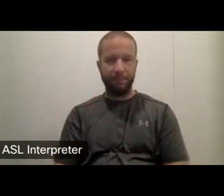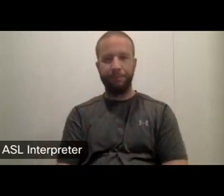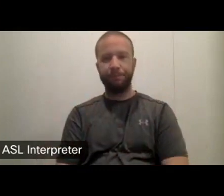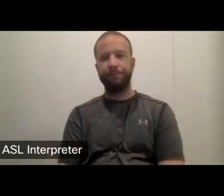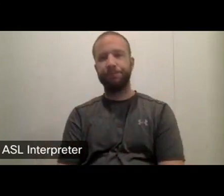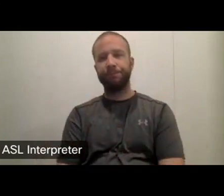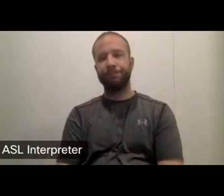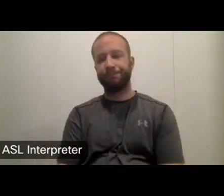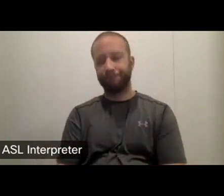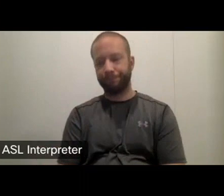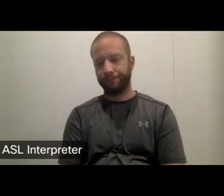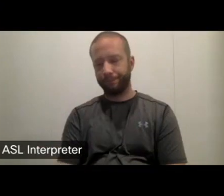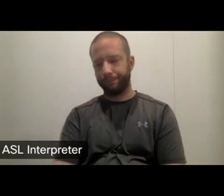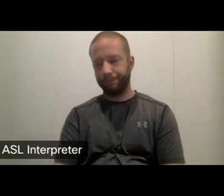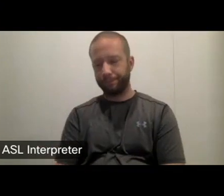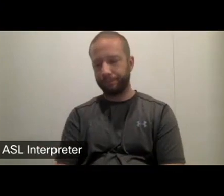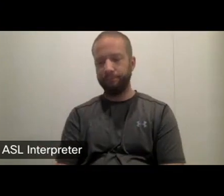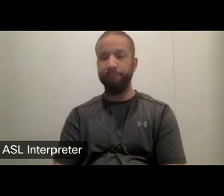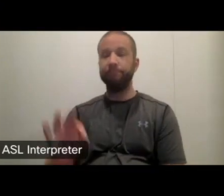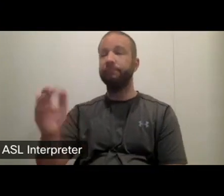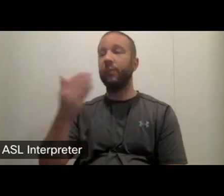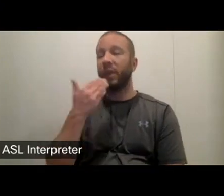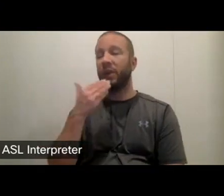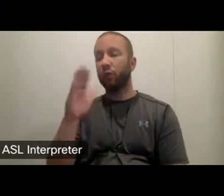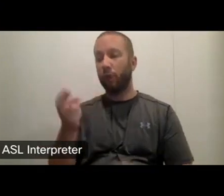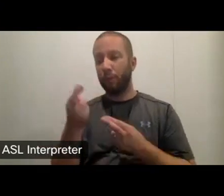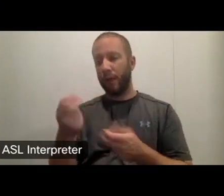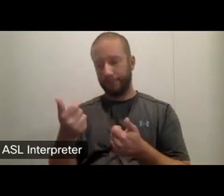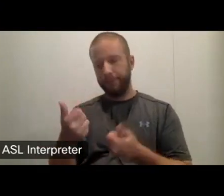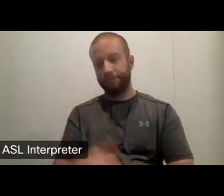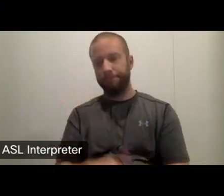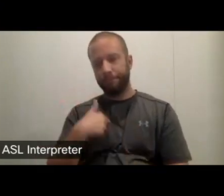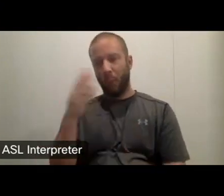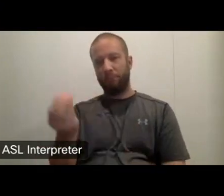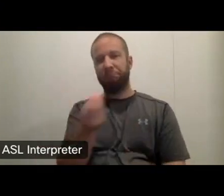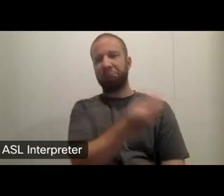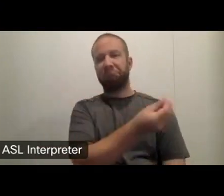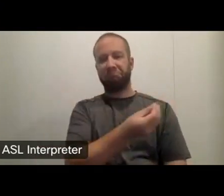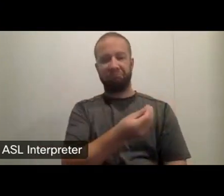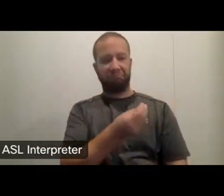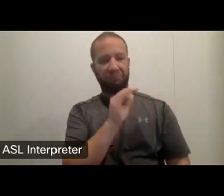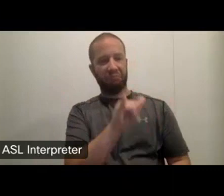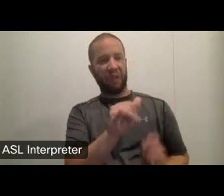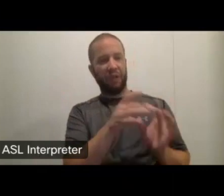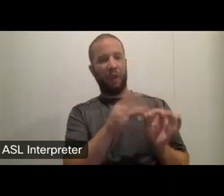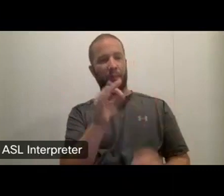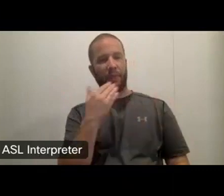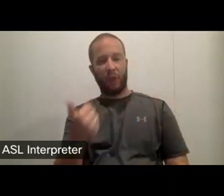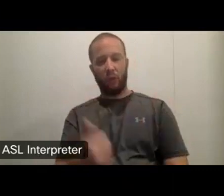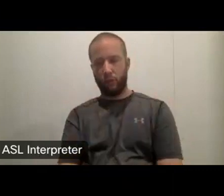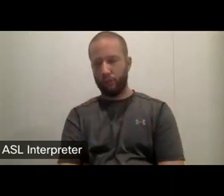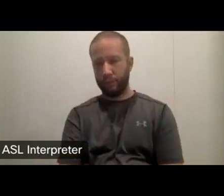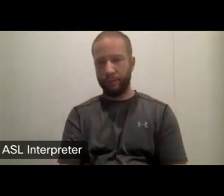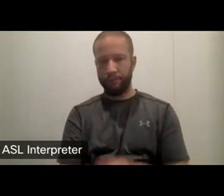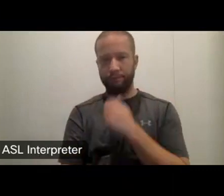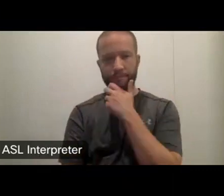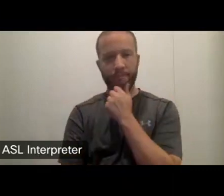that's great we will we will take that back to to the team thank you and share with Metro there